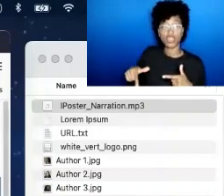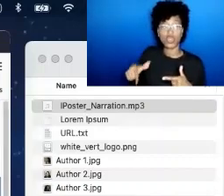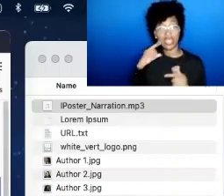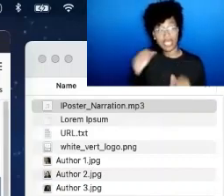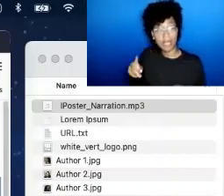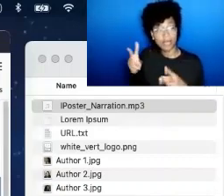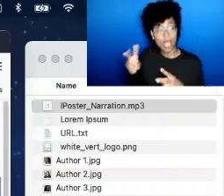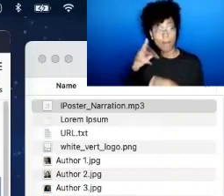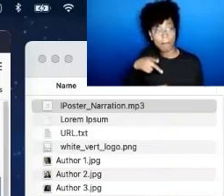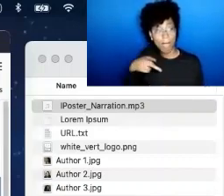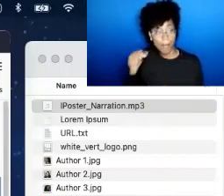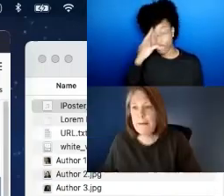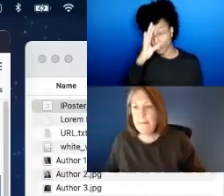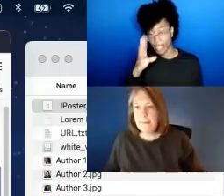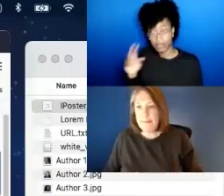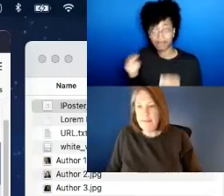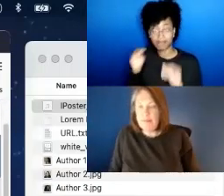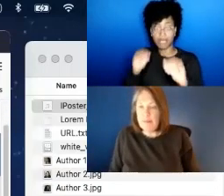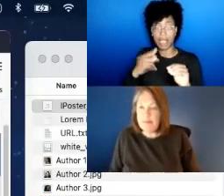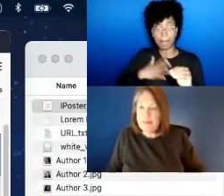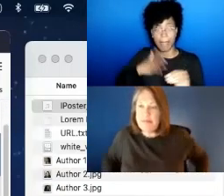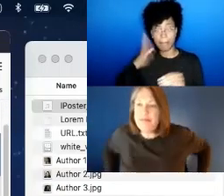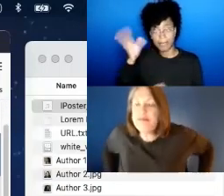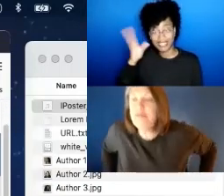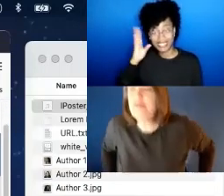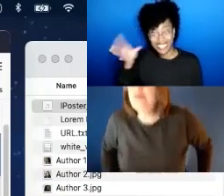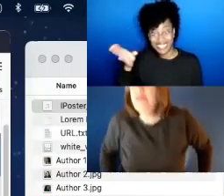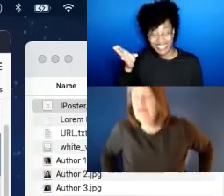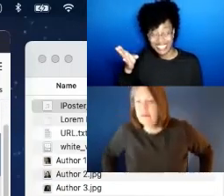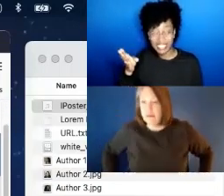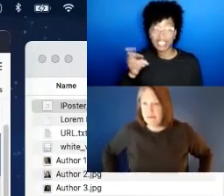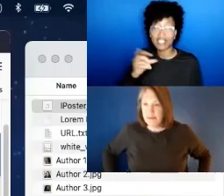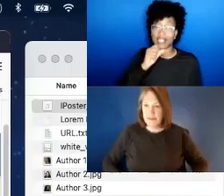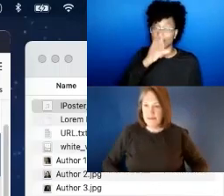a week 07:20:56 Not directly, but you can create